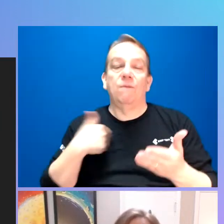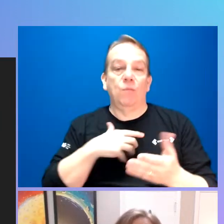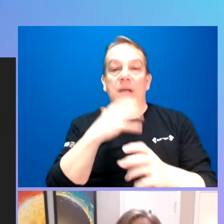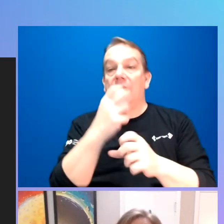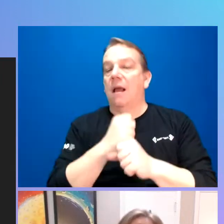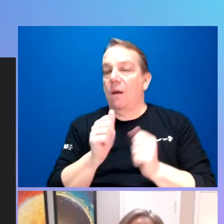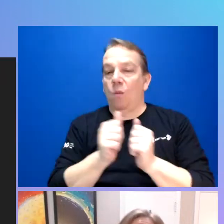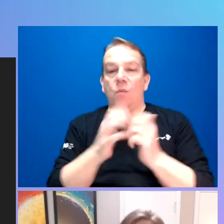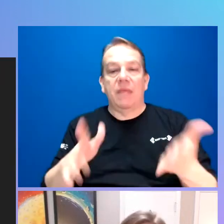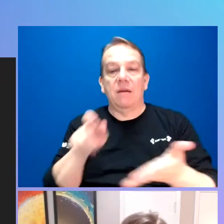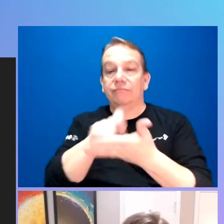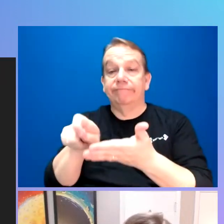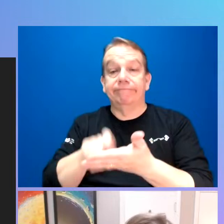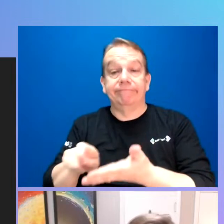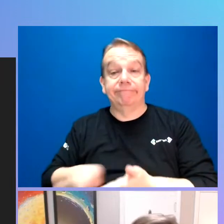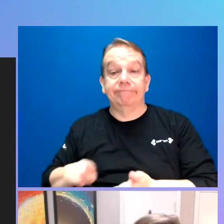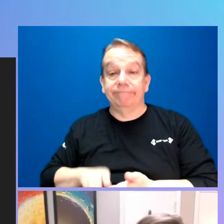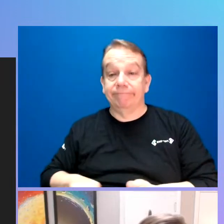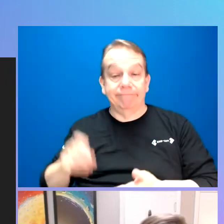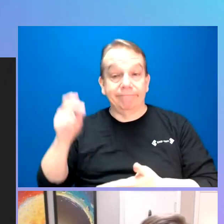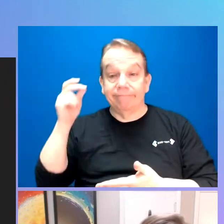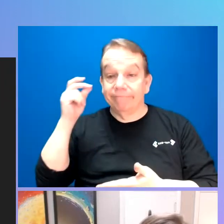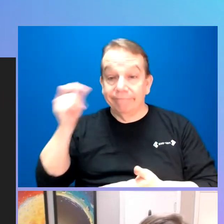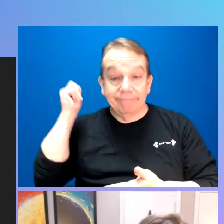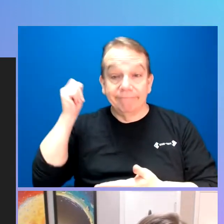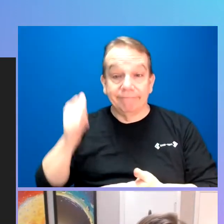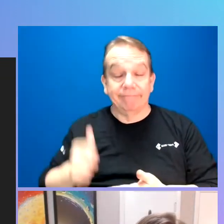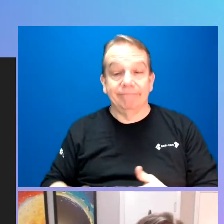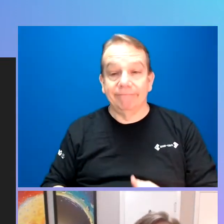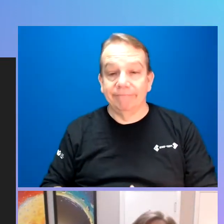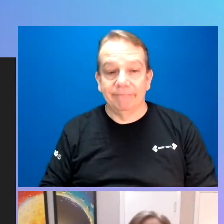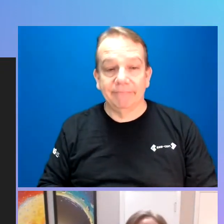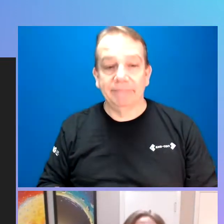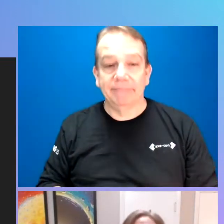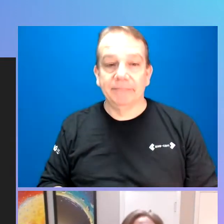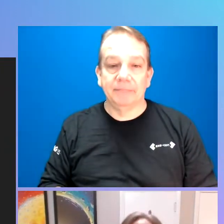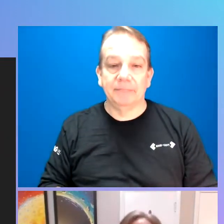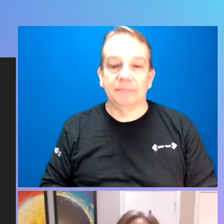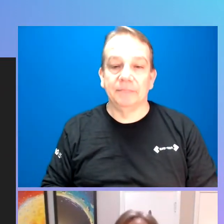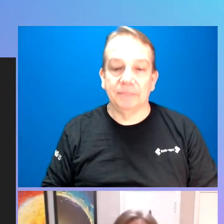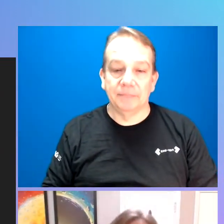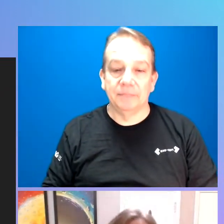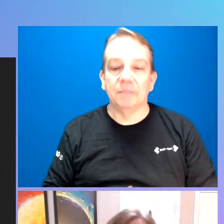writing any extra content. Okay,